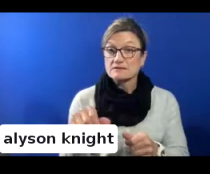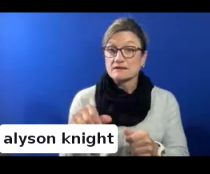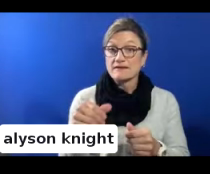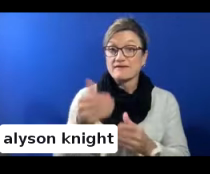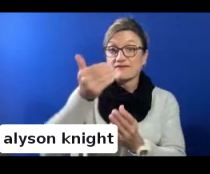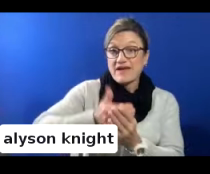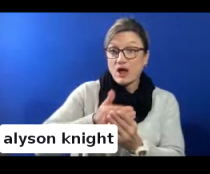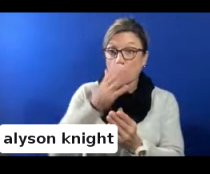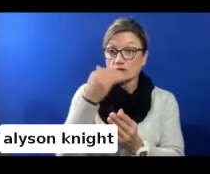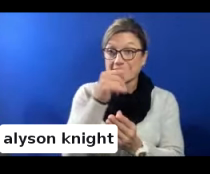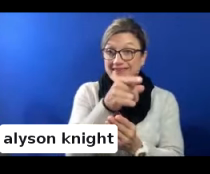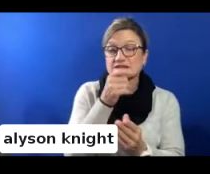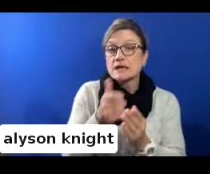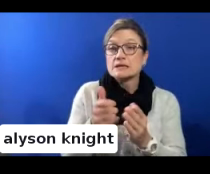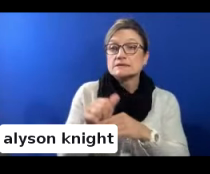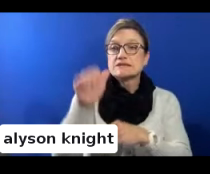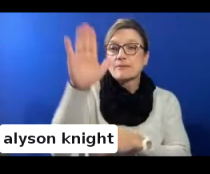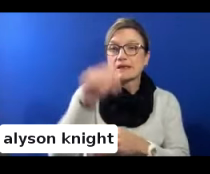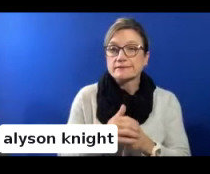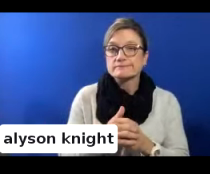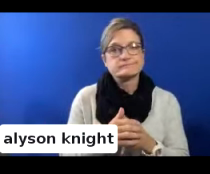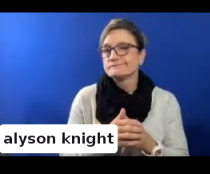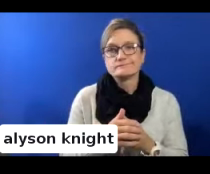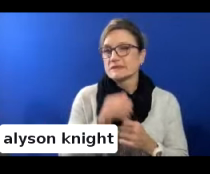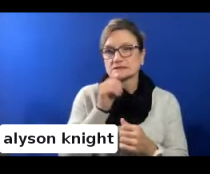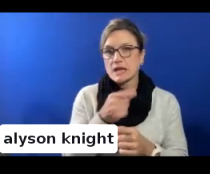submitted would not be accurate. Why?